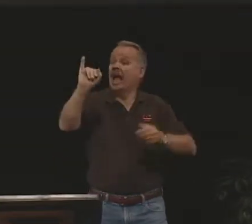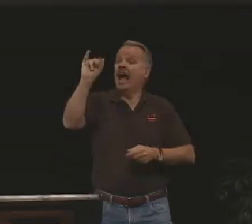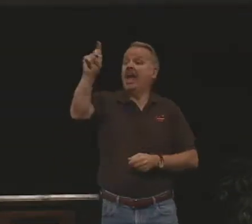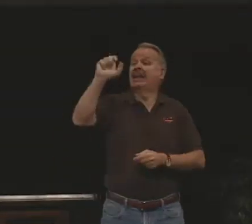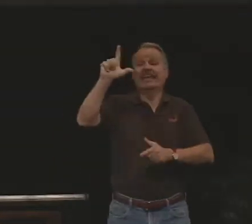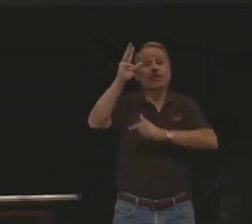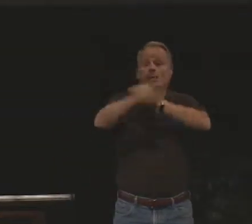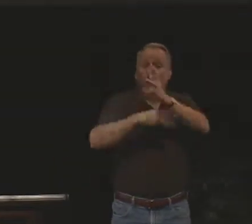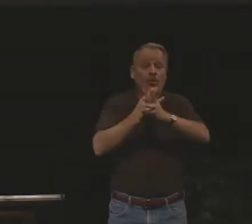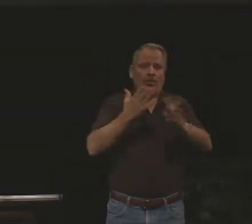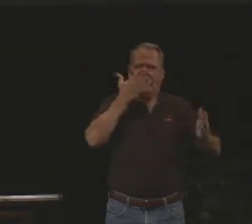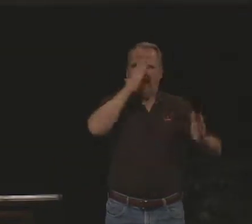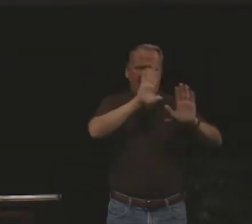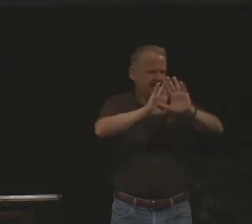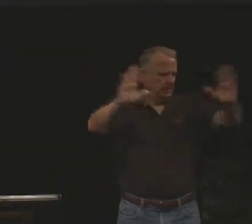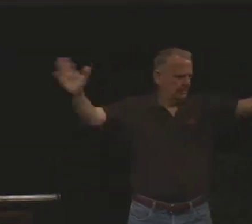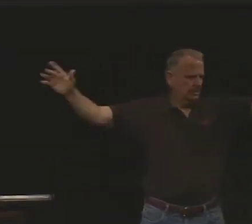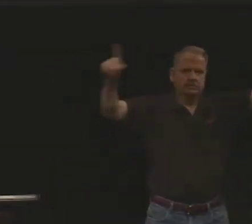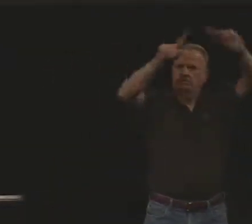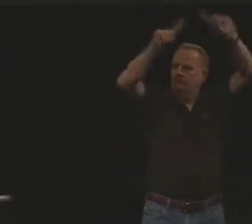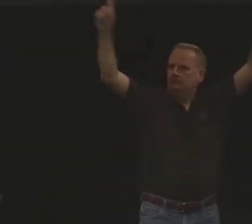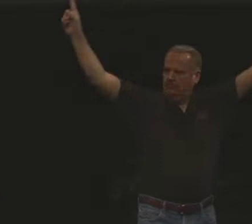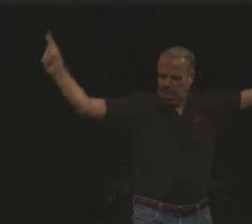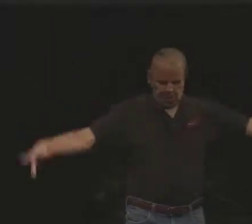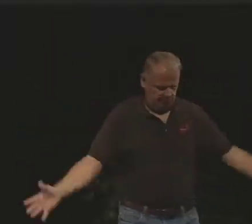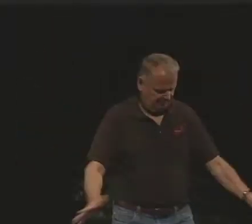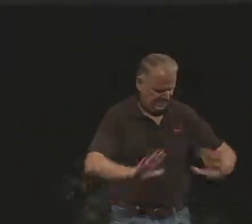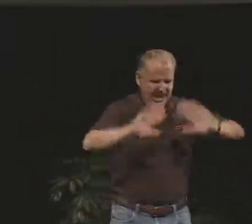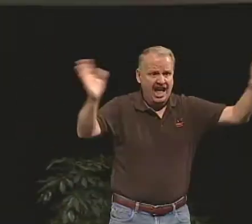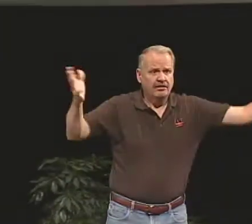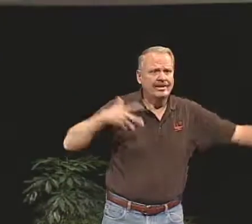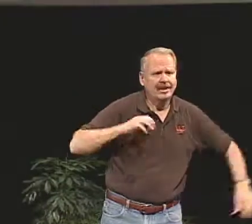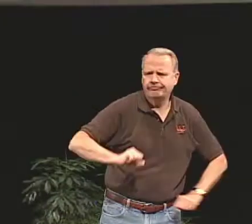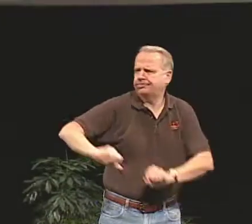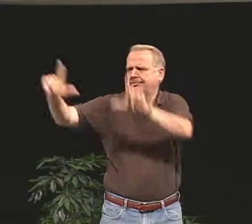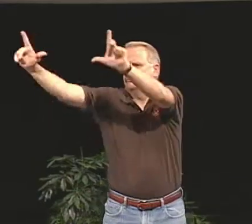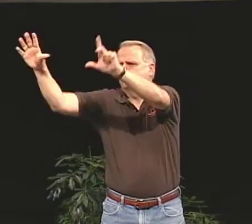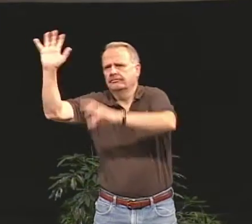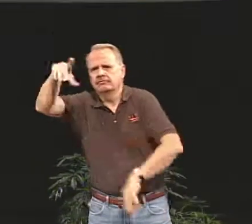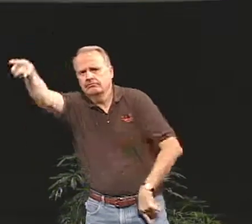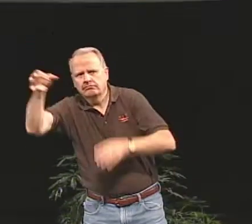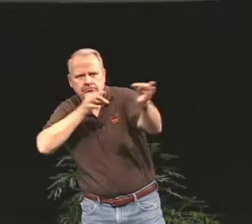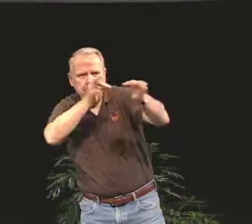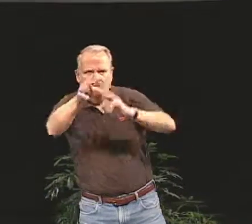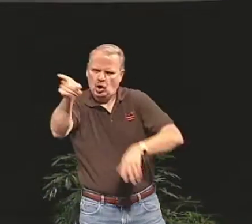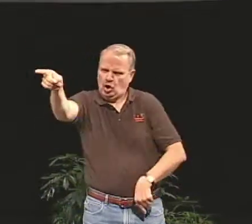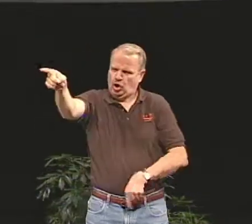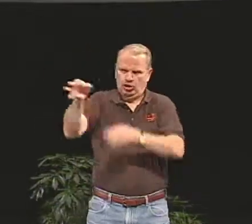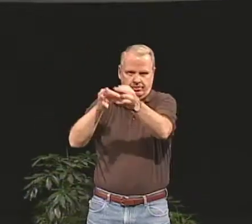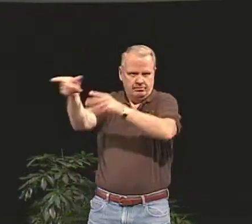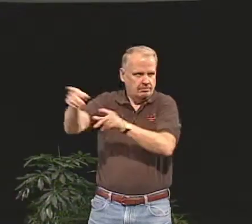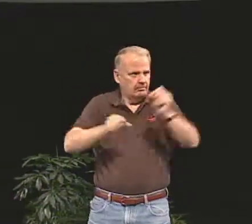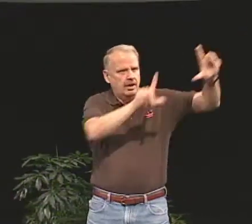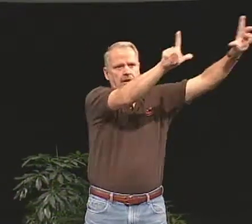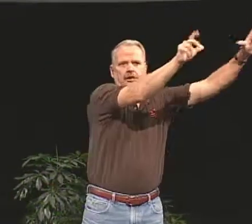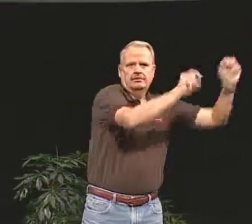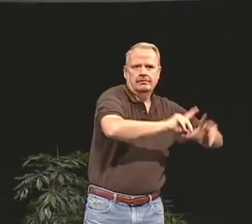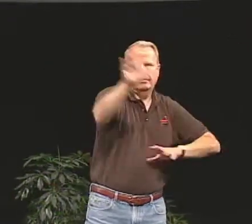the professor, the PowerPoint presentation. We still have a ways to go to develop this new technology,